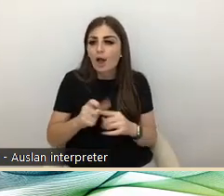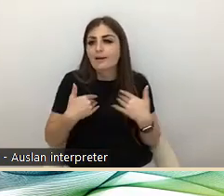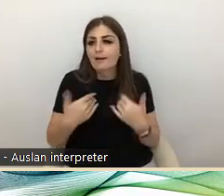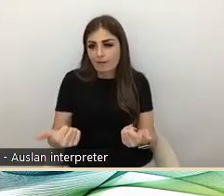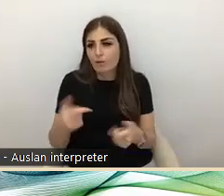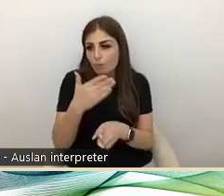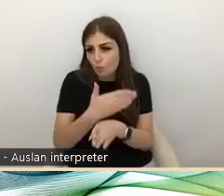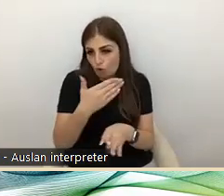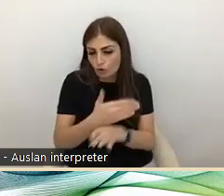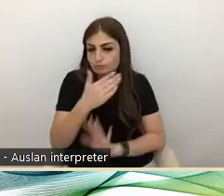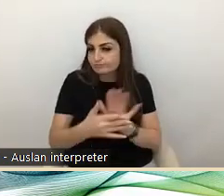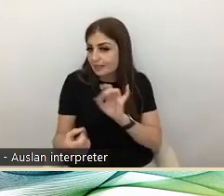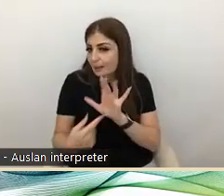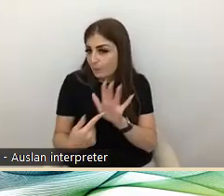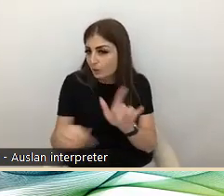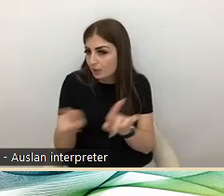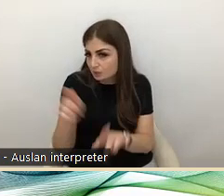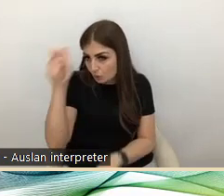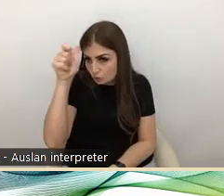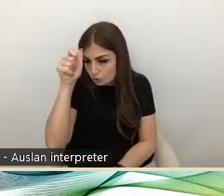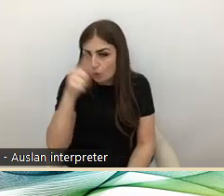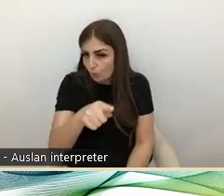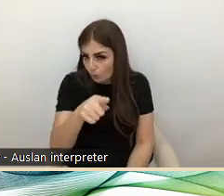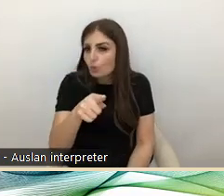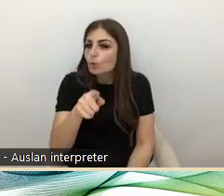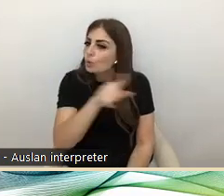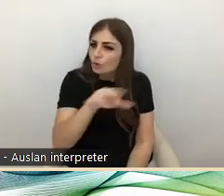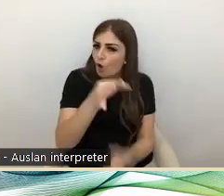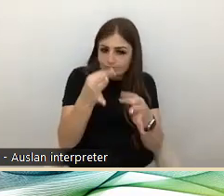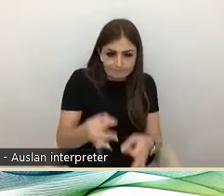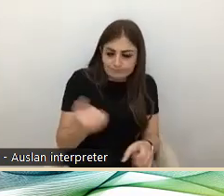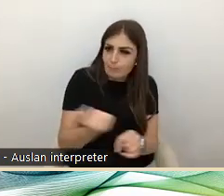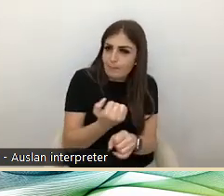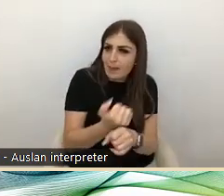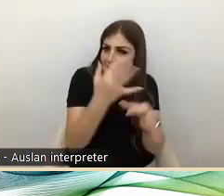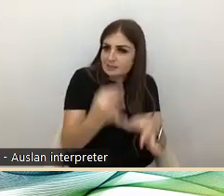It's important to note that Independent Experts are not decision makers like the NDIA and